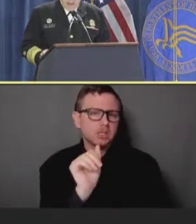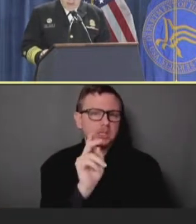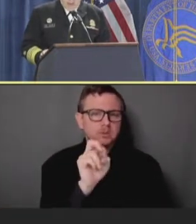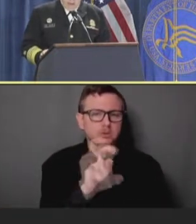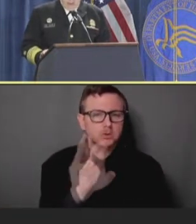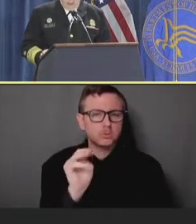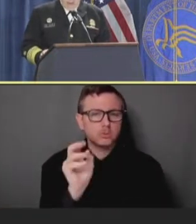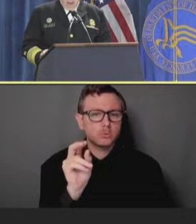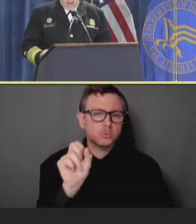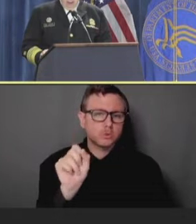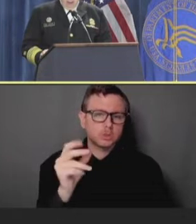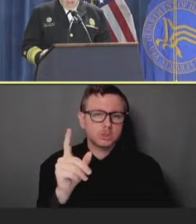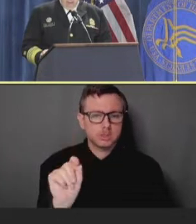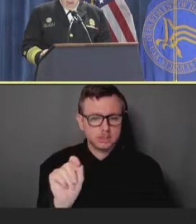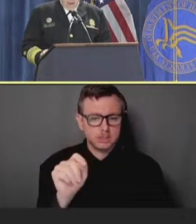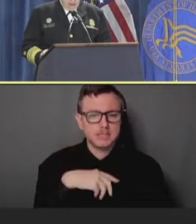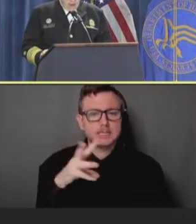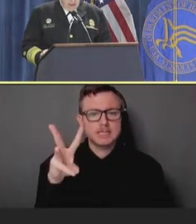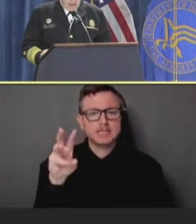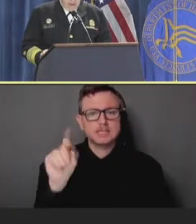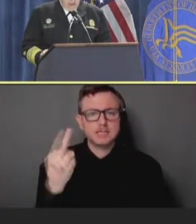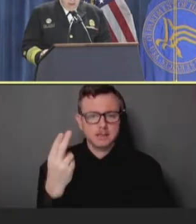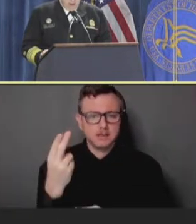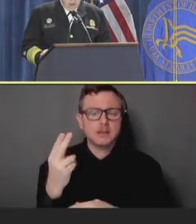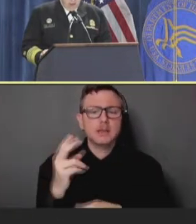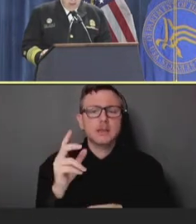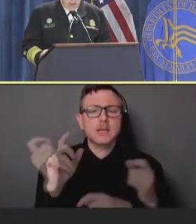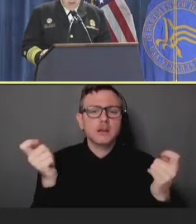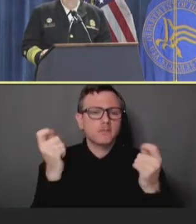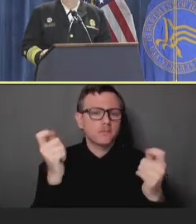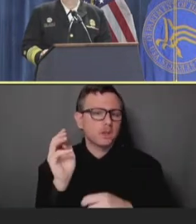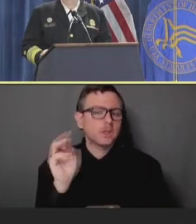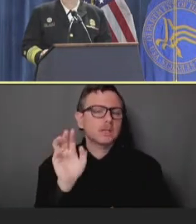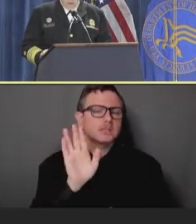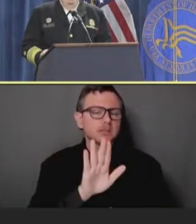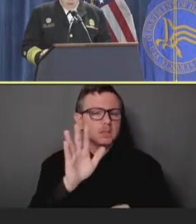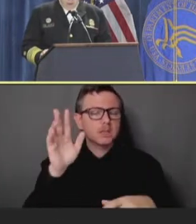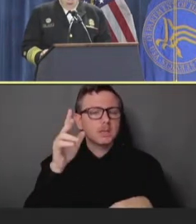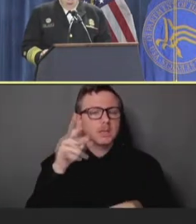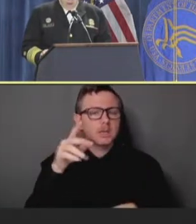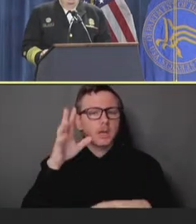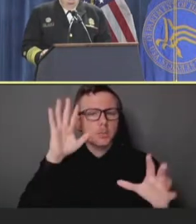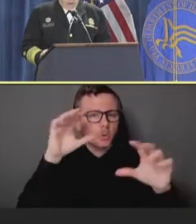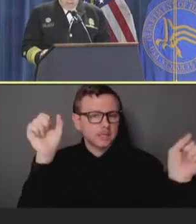the 60th University President John F. Kennedy's moonshot speech at Rice University, committing